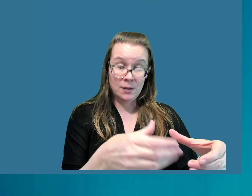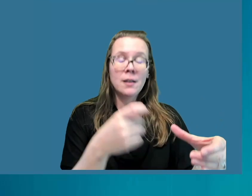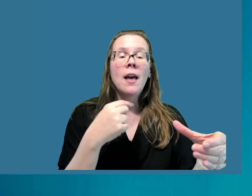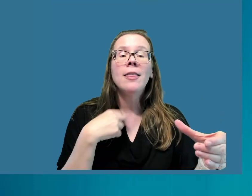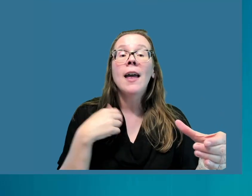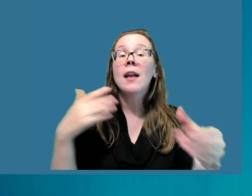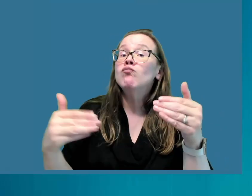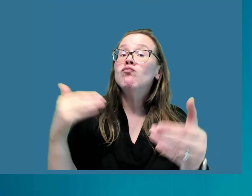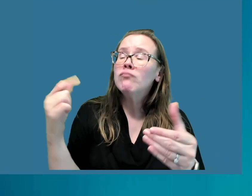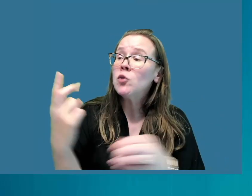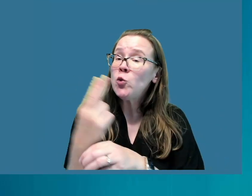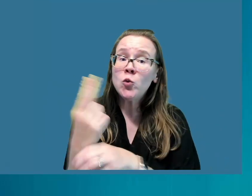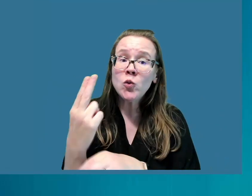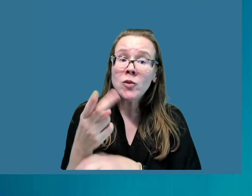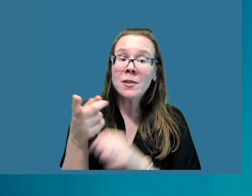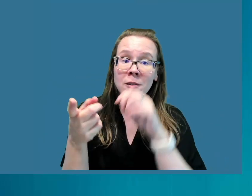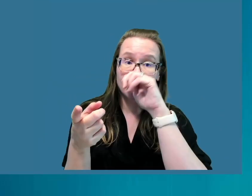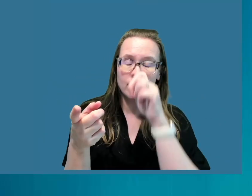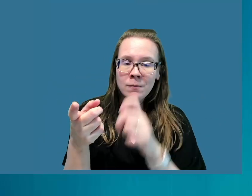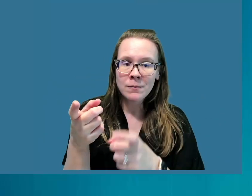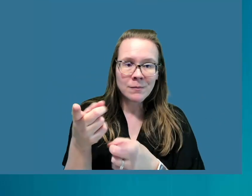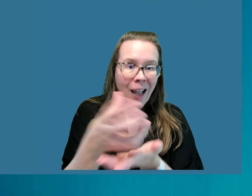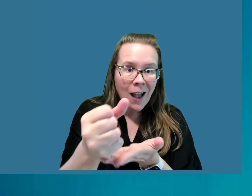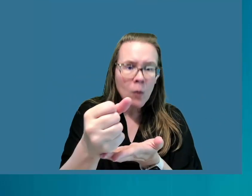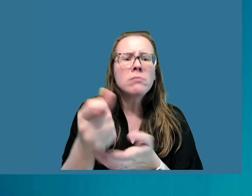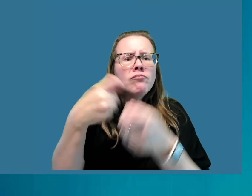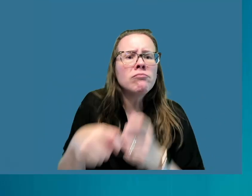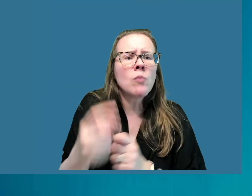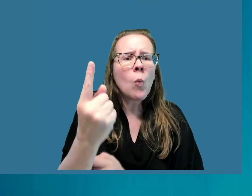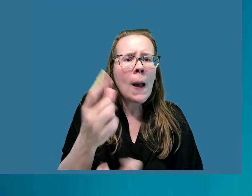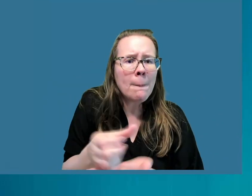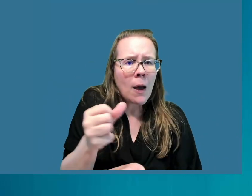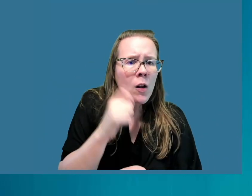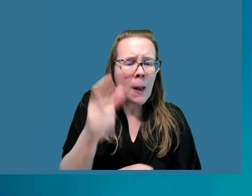the first time, and then as I use it, um, and I run out of an individual color, I just buy that